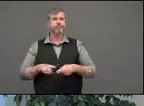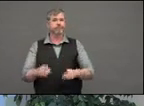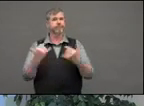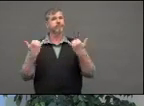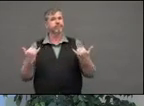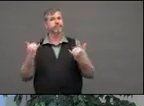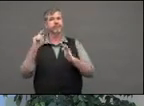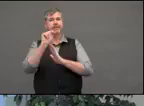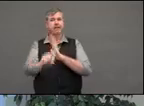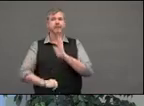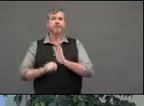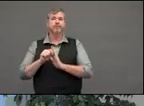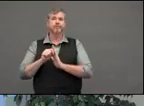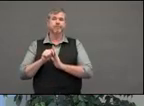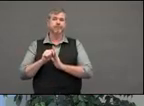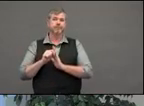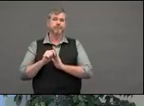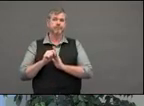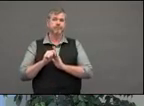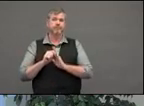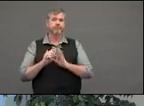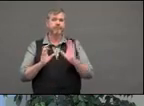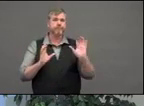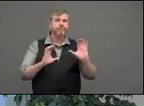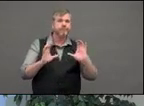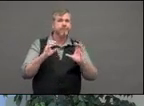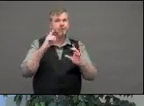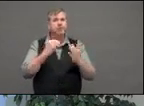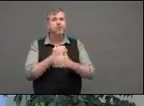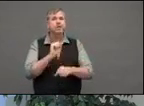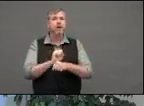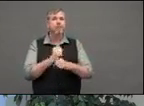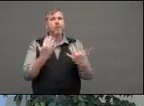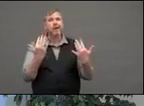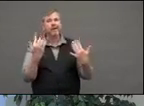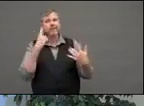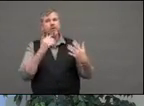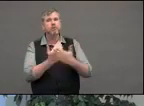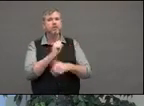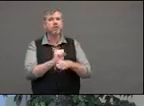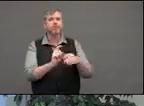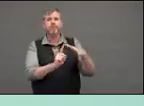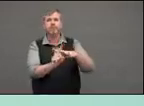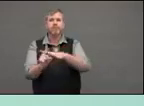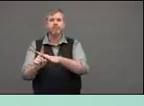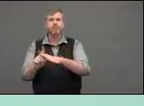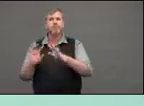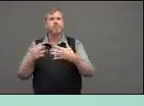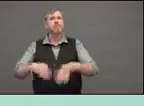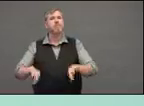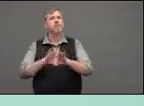to pop up we develop new skill sets you know contact